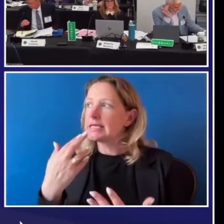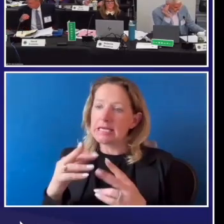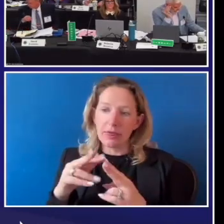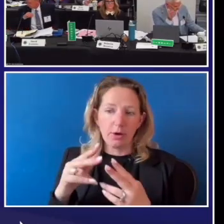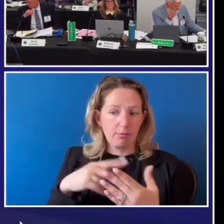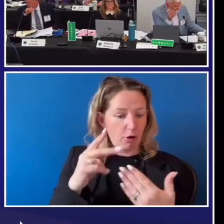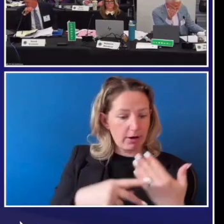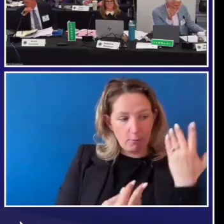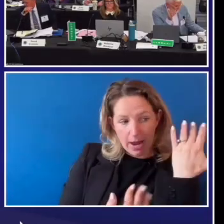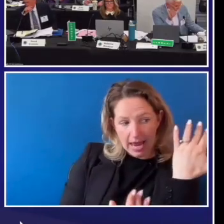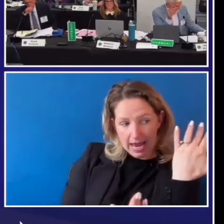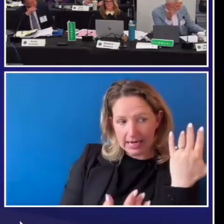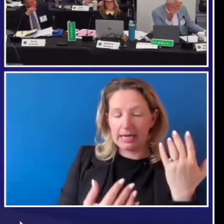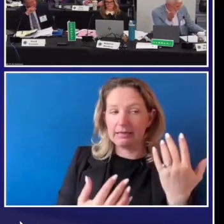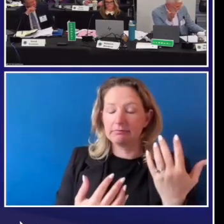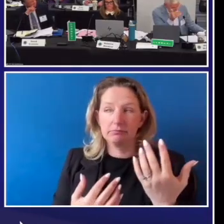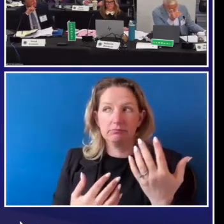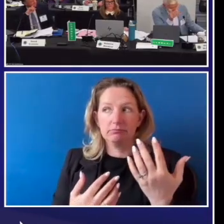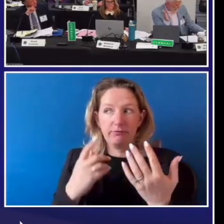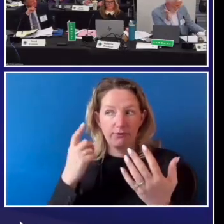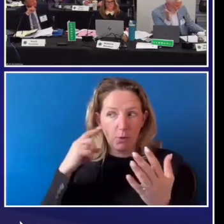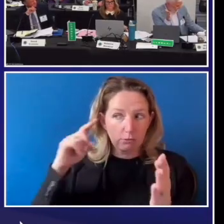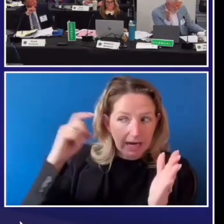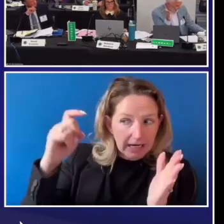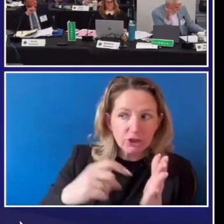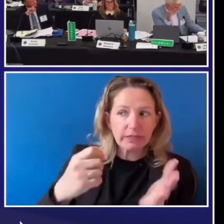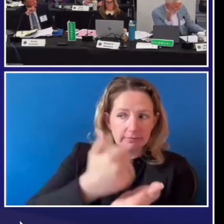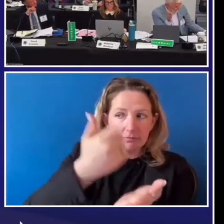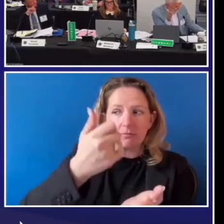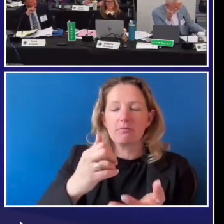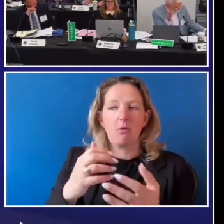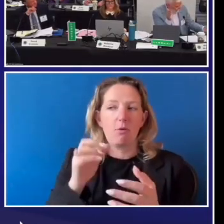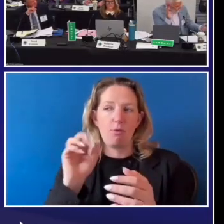a recognition or we'll have it within 2 years. If they don't have it within that 2 year period of time, then